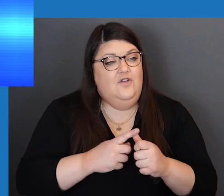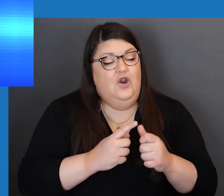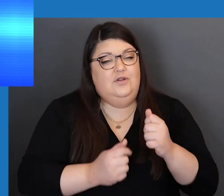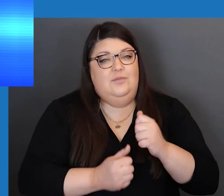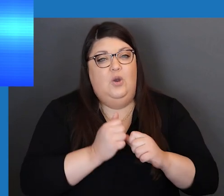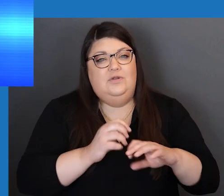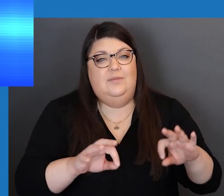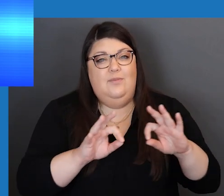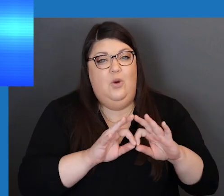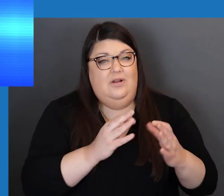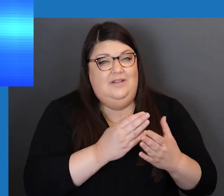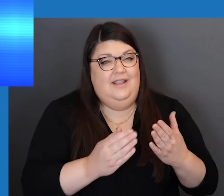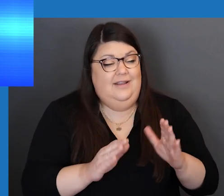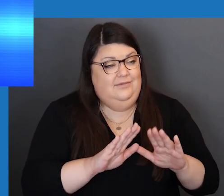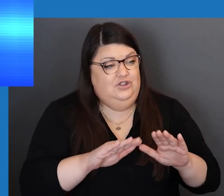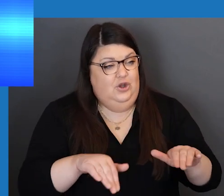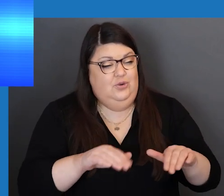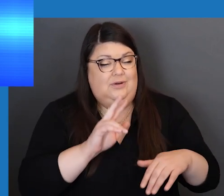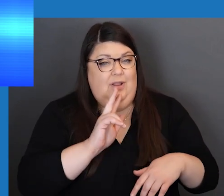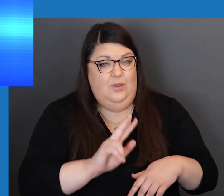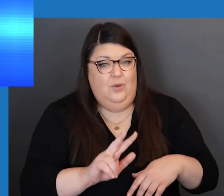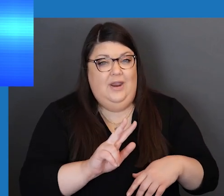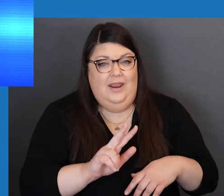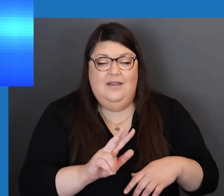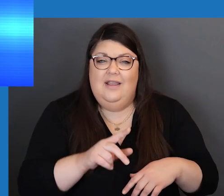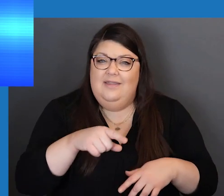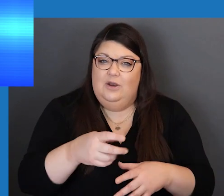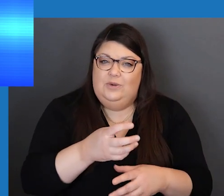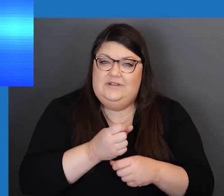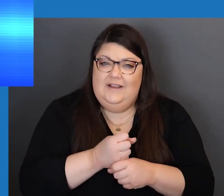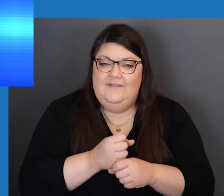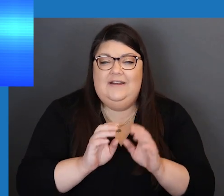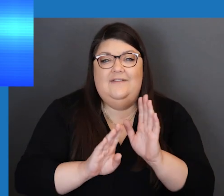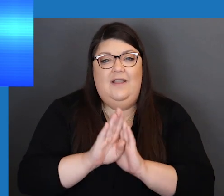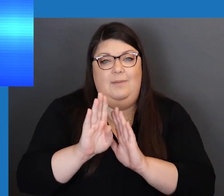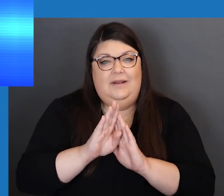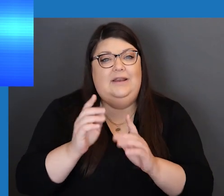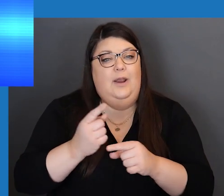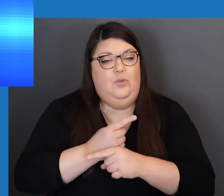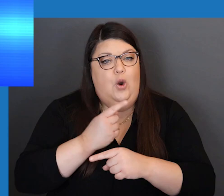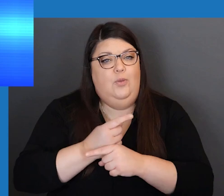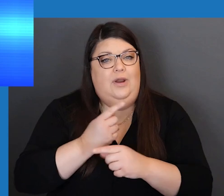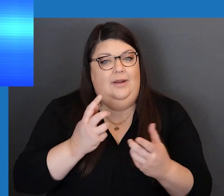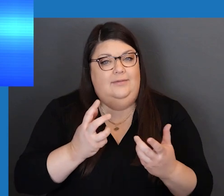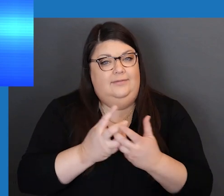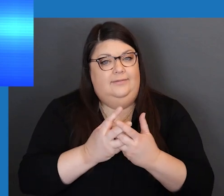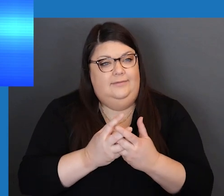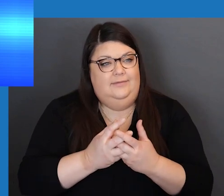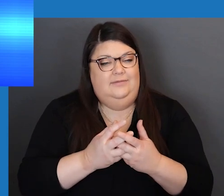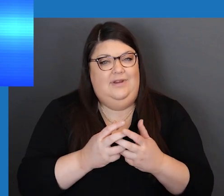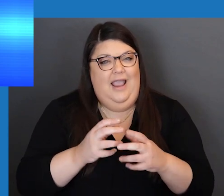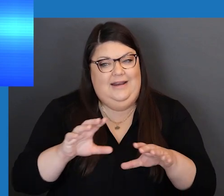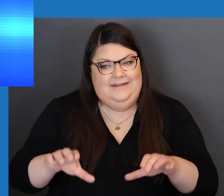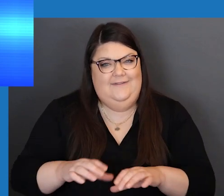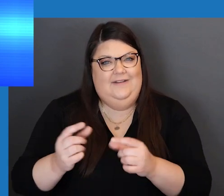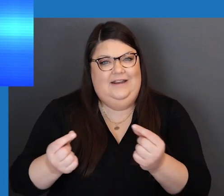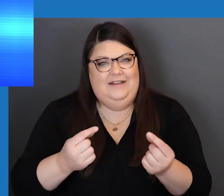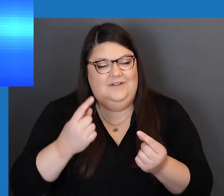is that children that are three years old are receiving developmentally-appropriate activities for three year olds, and not for two year olds.